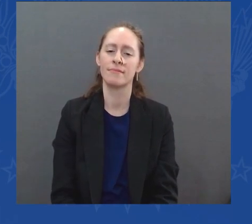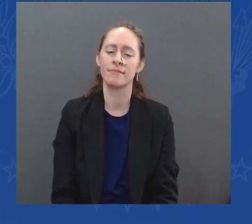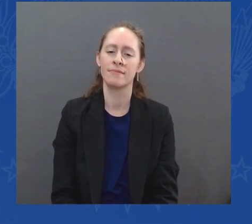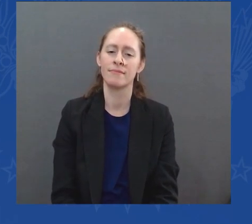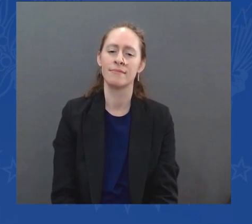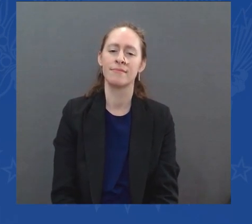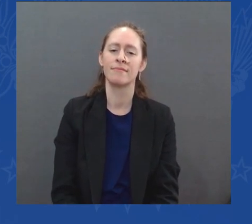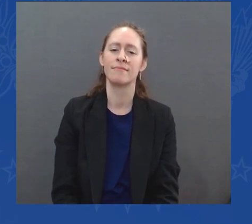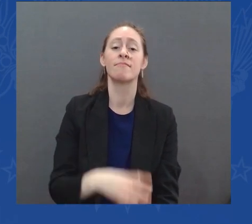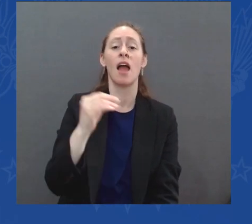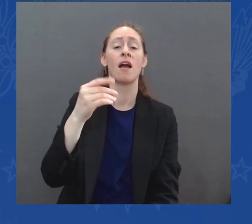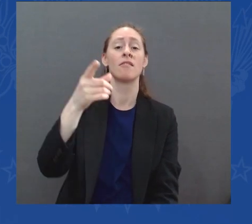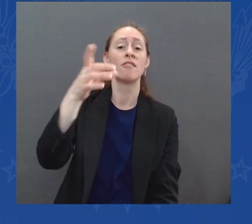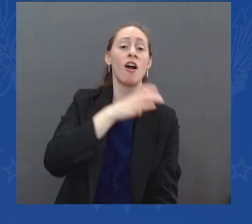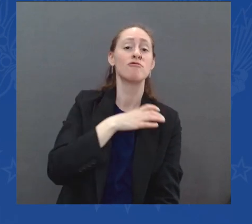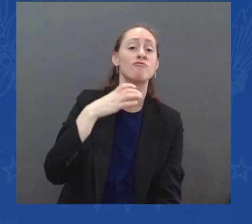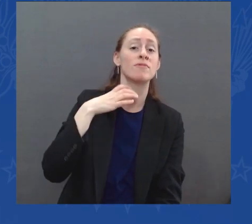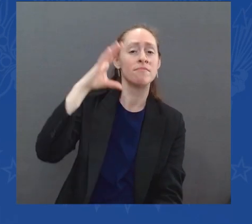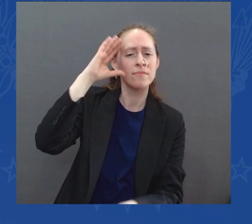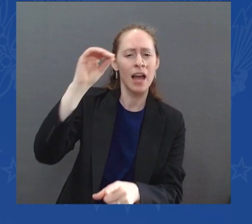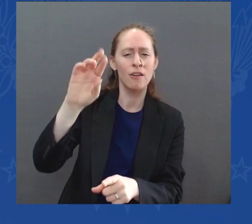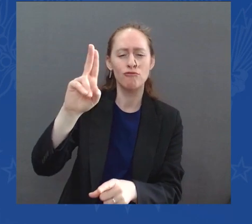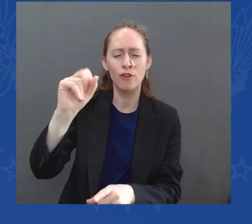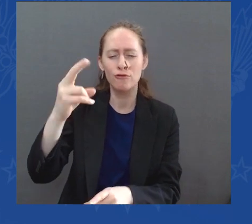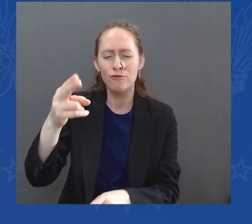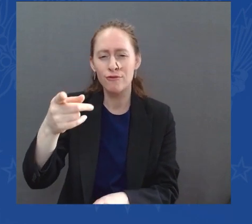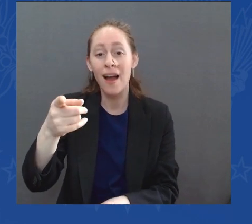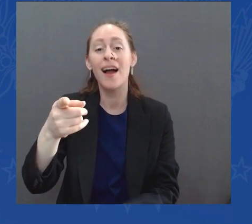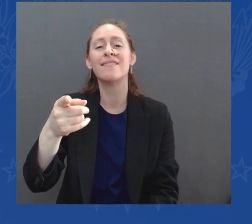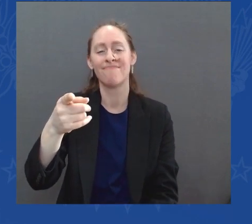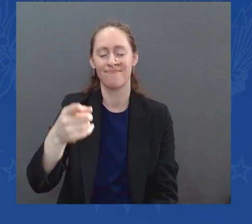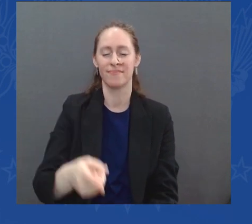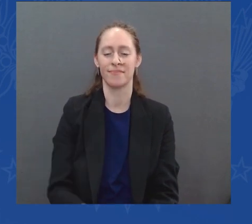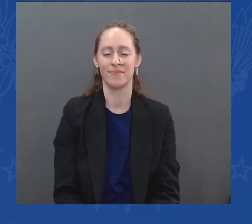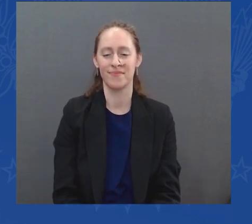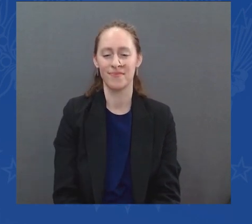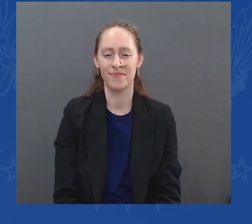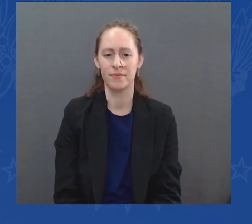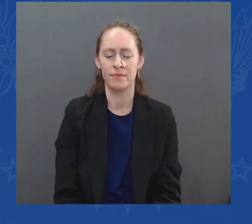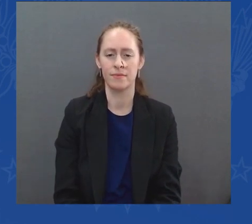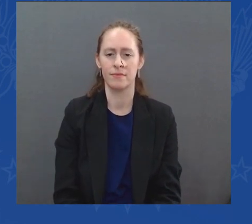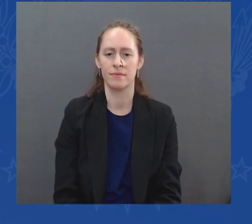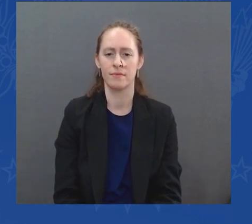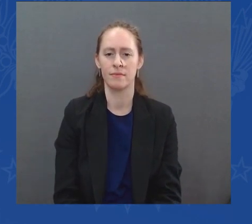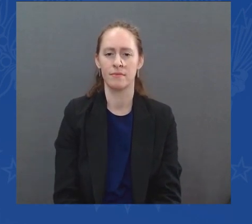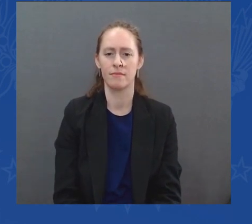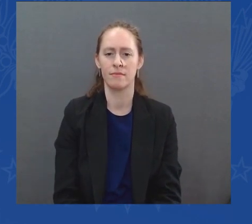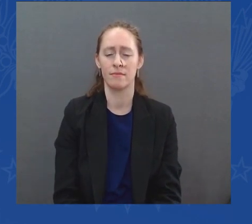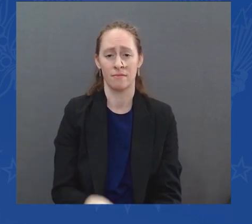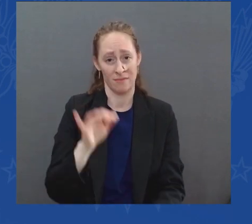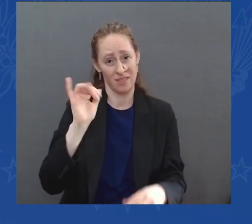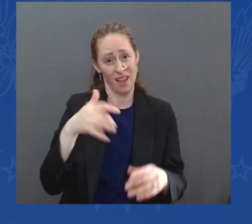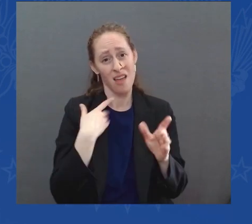There you are -- who kept this fight alive for so many years in the United States Congress.